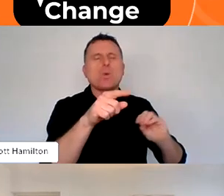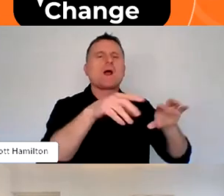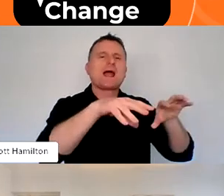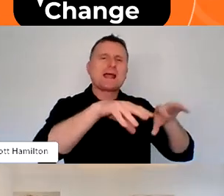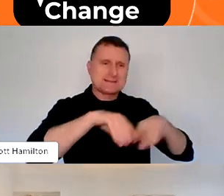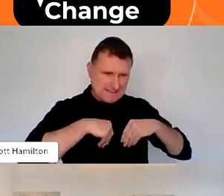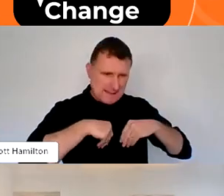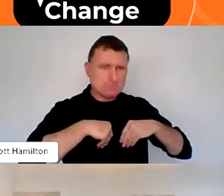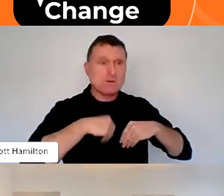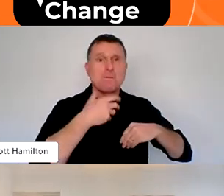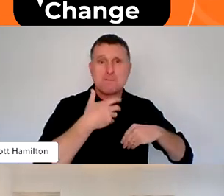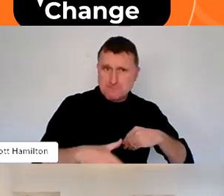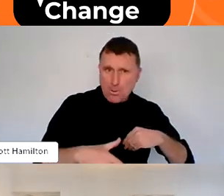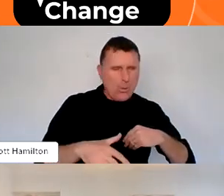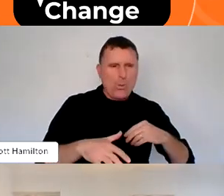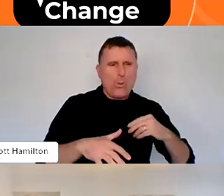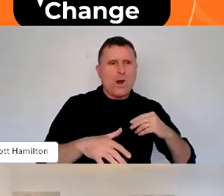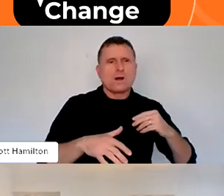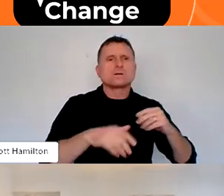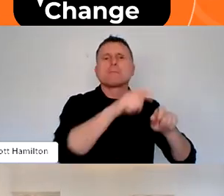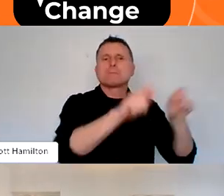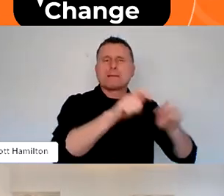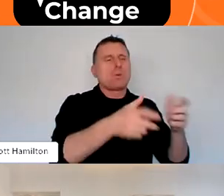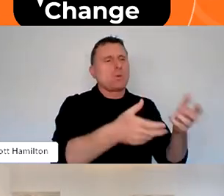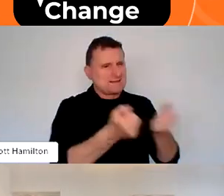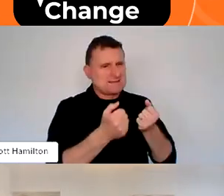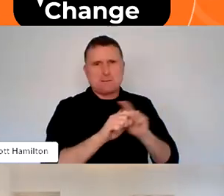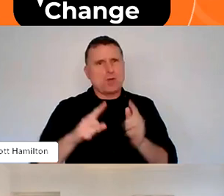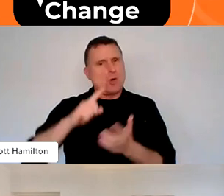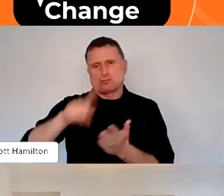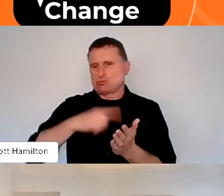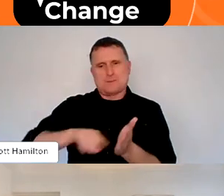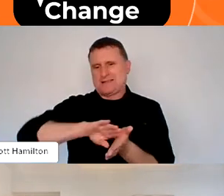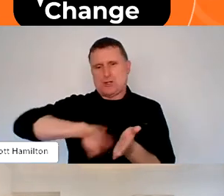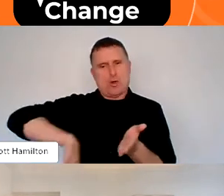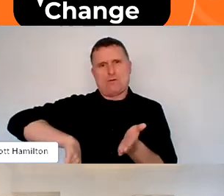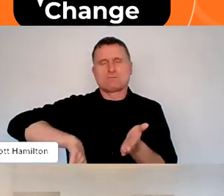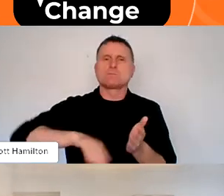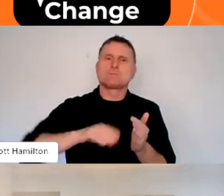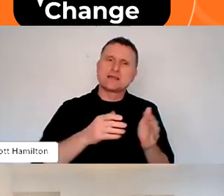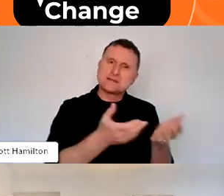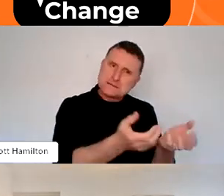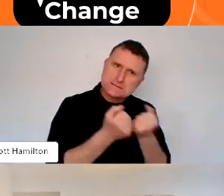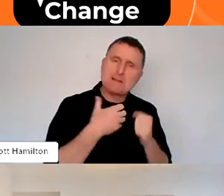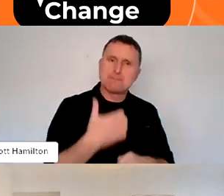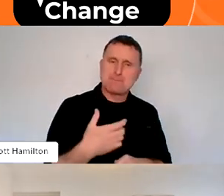initial teacher education and professional development for teachers and principals.